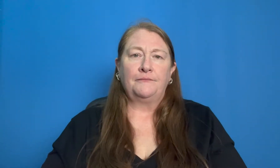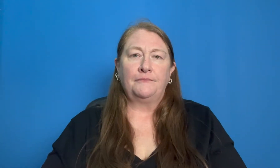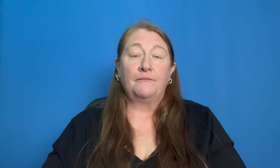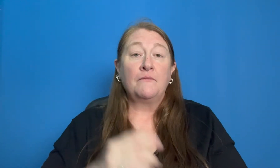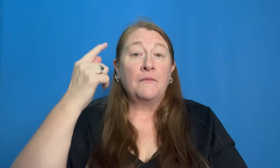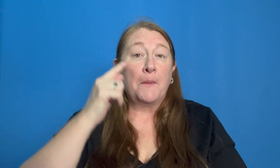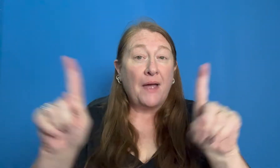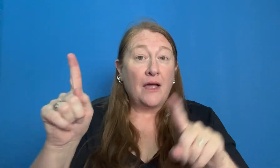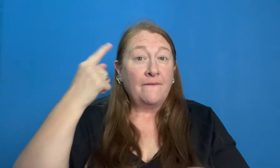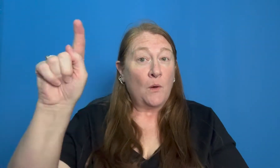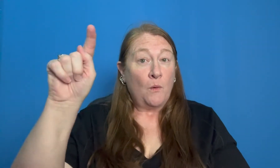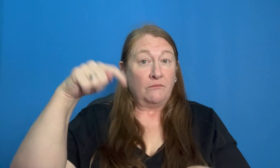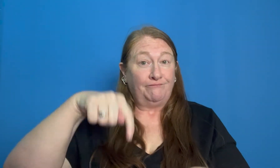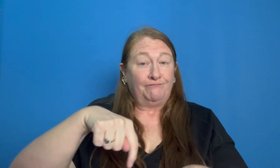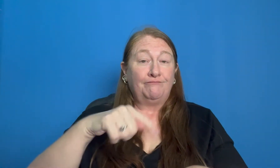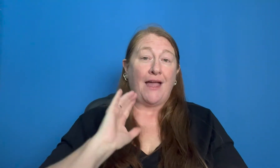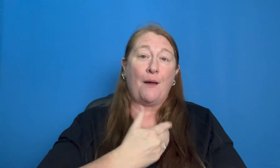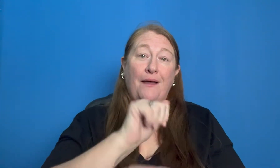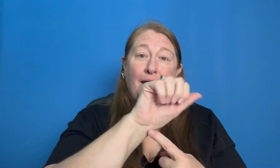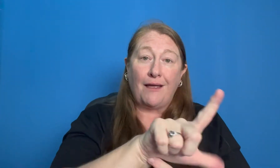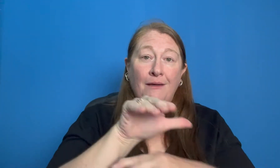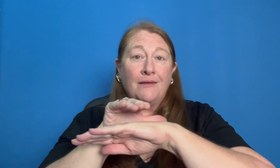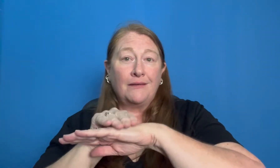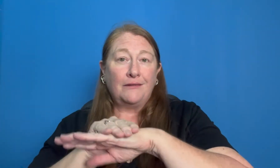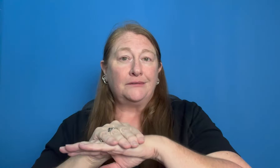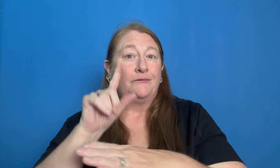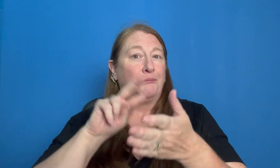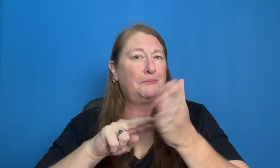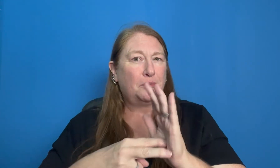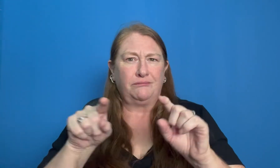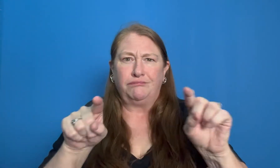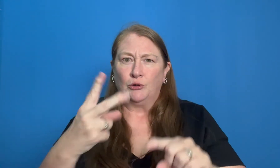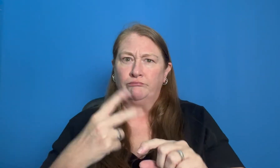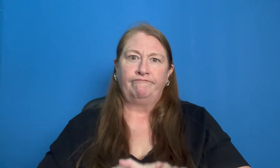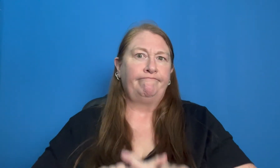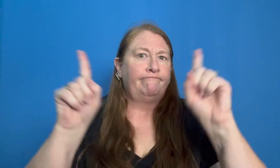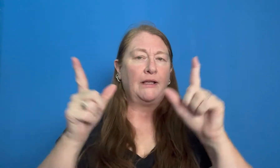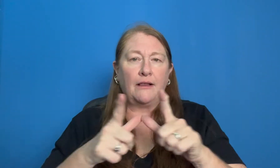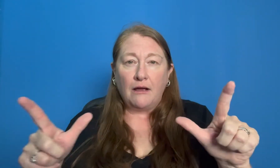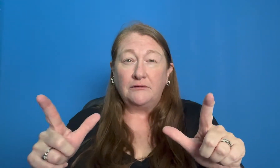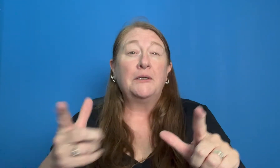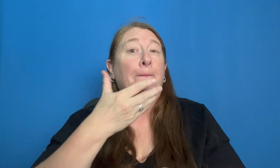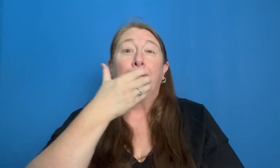However, for our use of ASL and English, two different languages (modality),